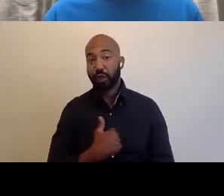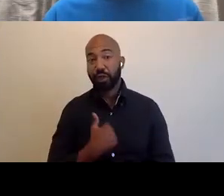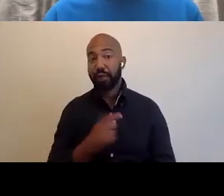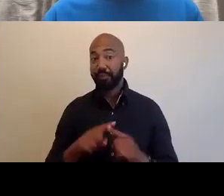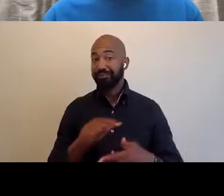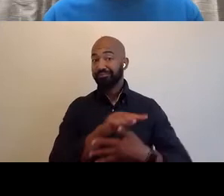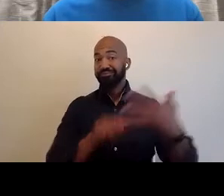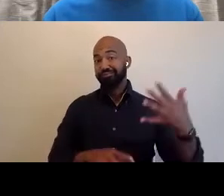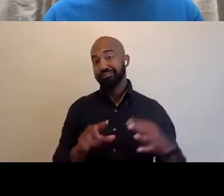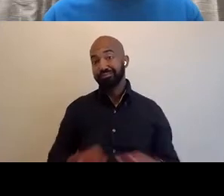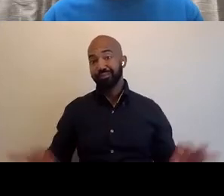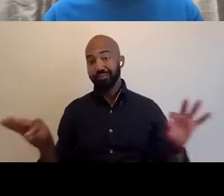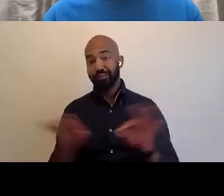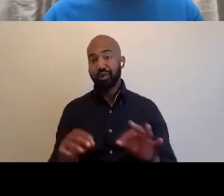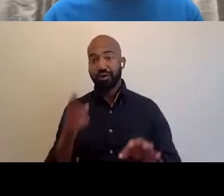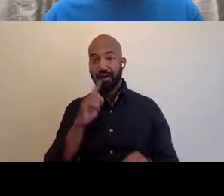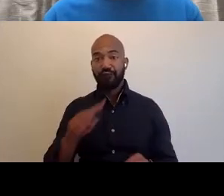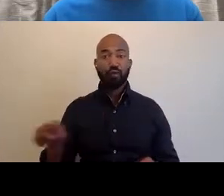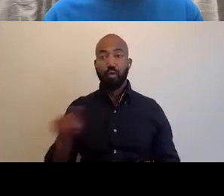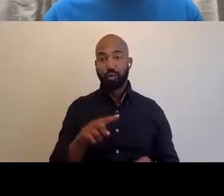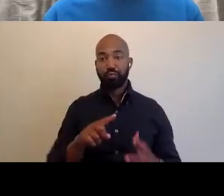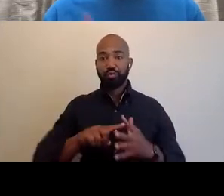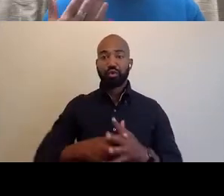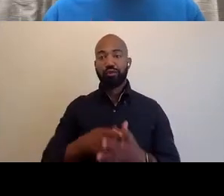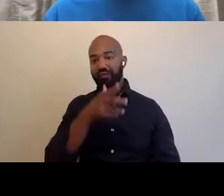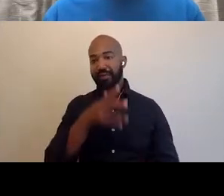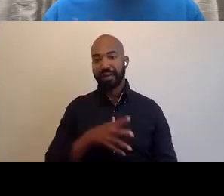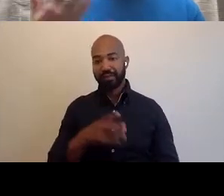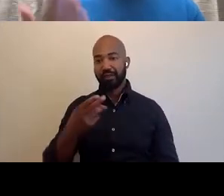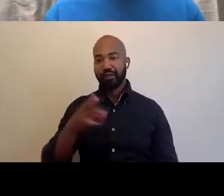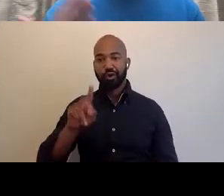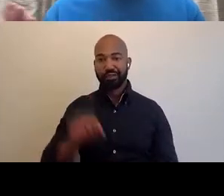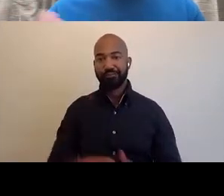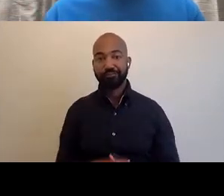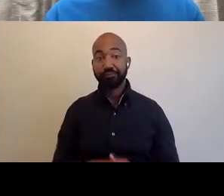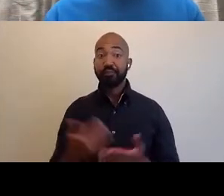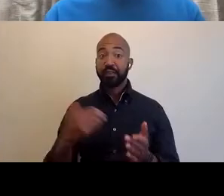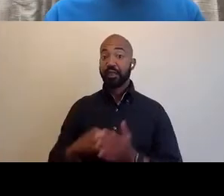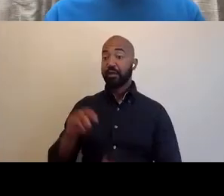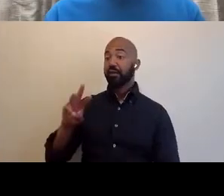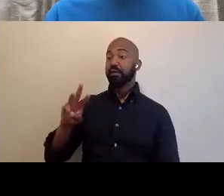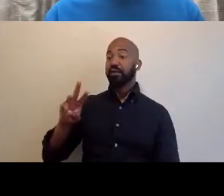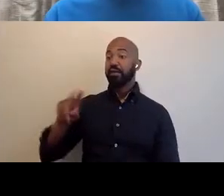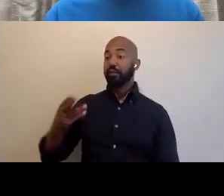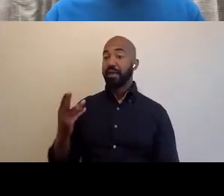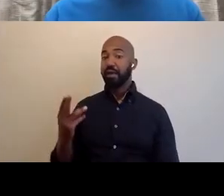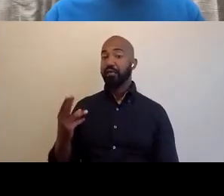of starting feminizing hormone therapy. Again, the WPATH in UCSF are my resources